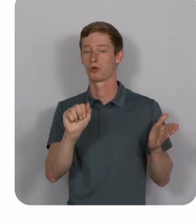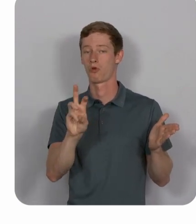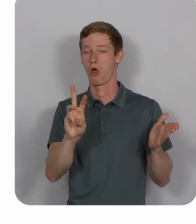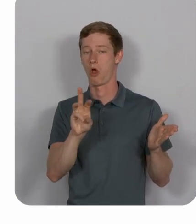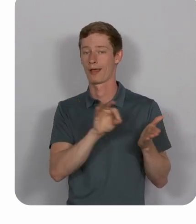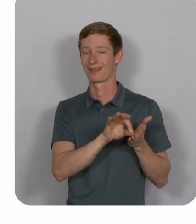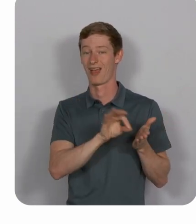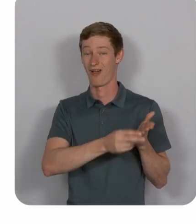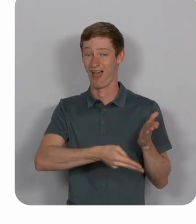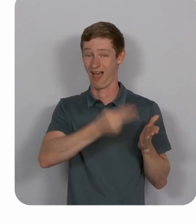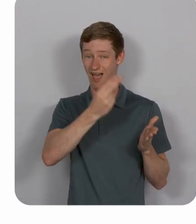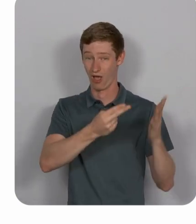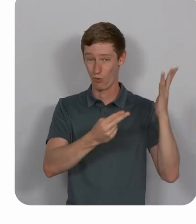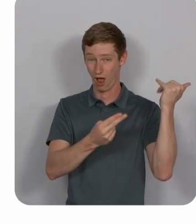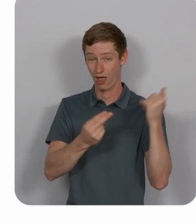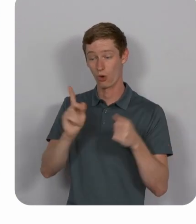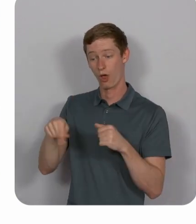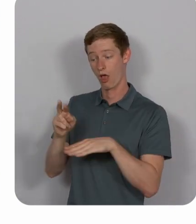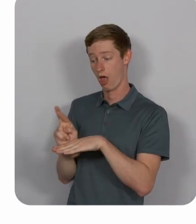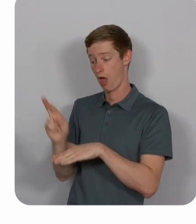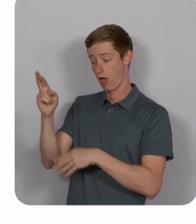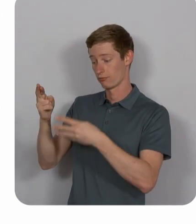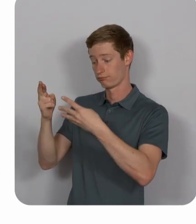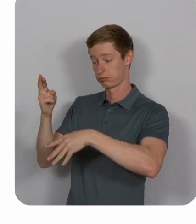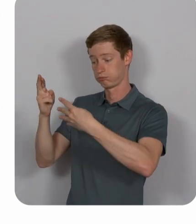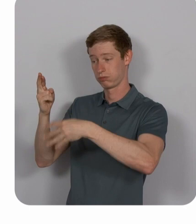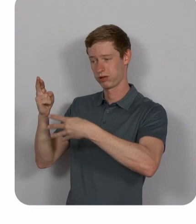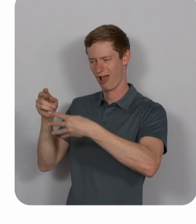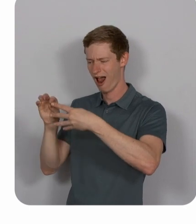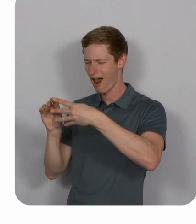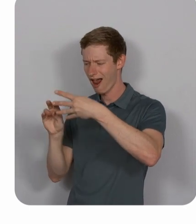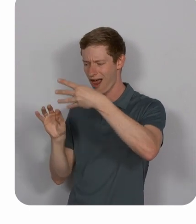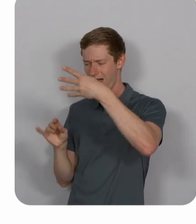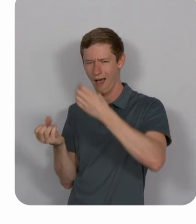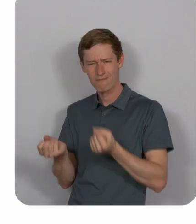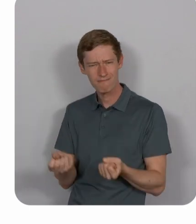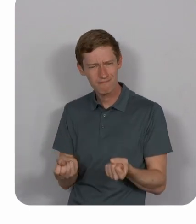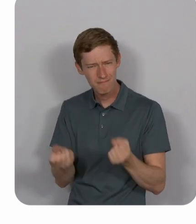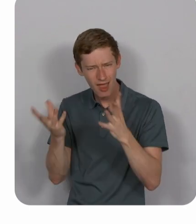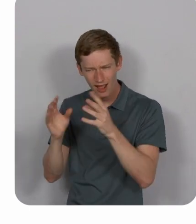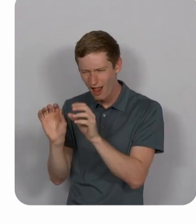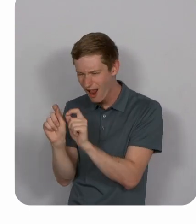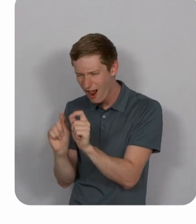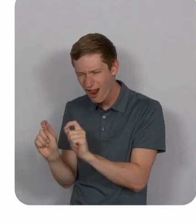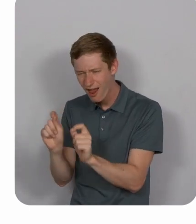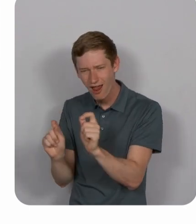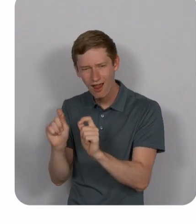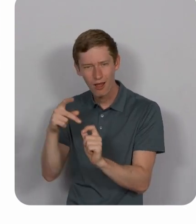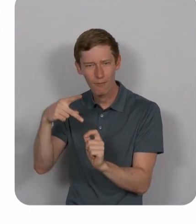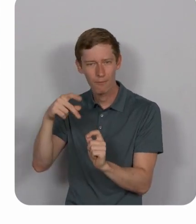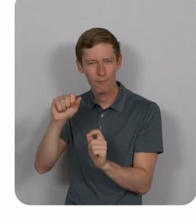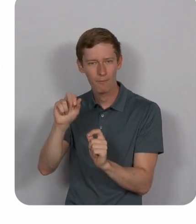from the high number of particles that we are using during ignition phase. We might have overdone it a bit.